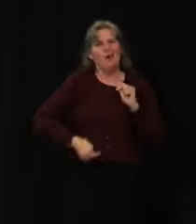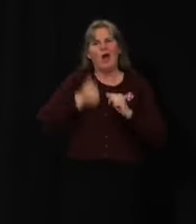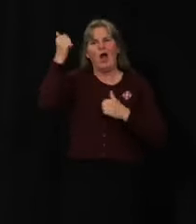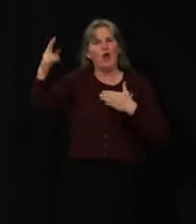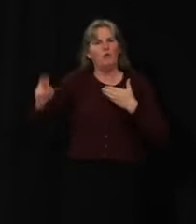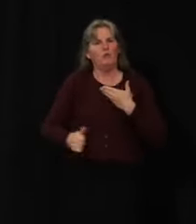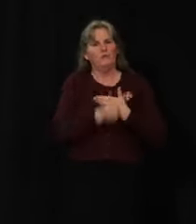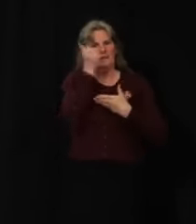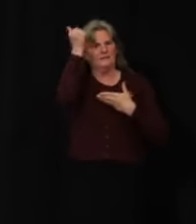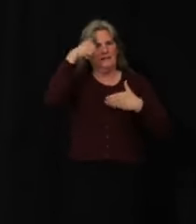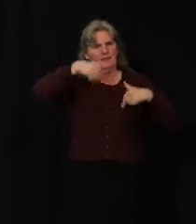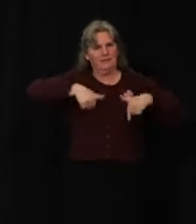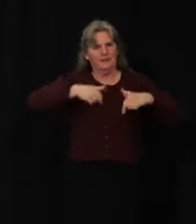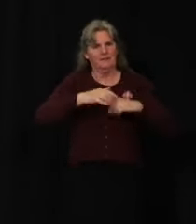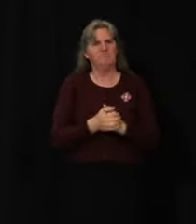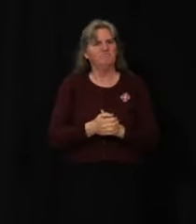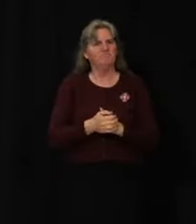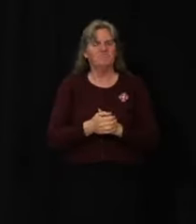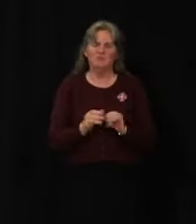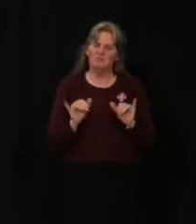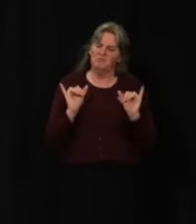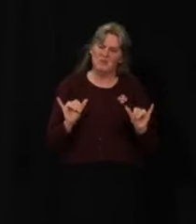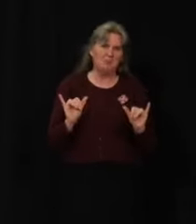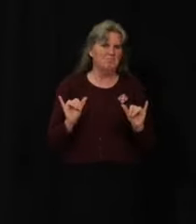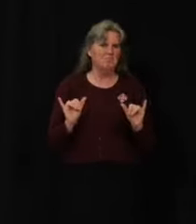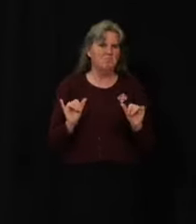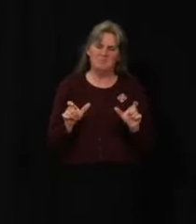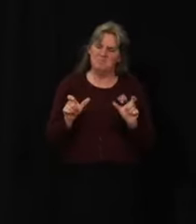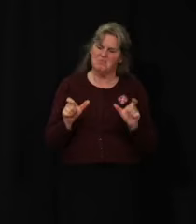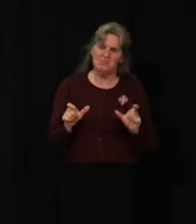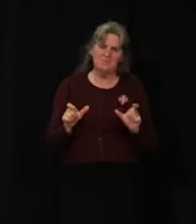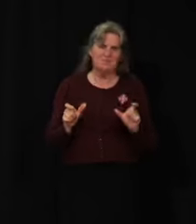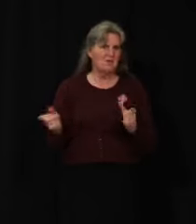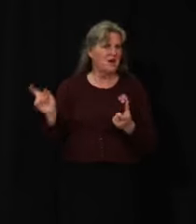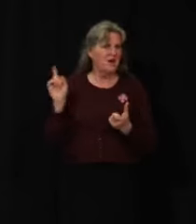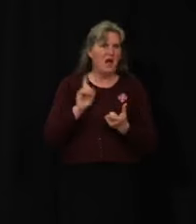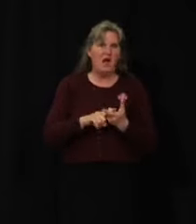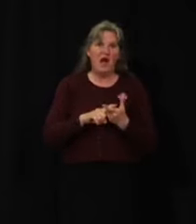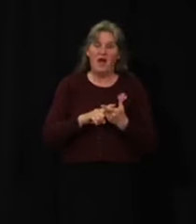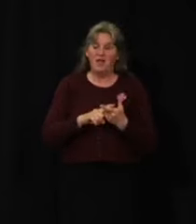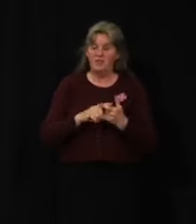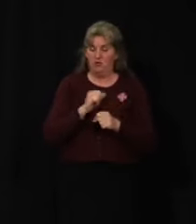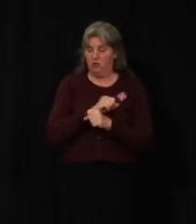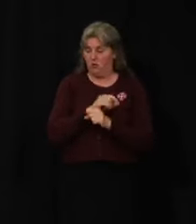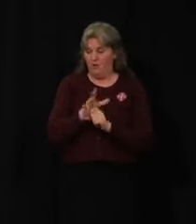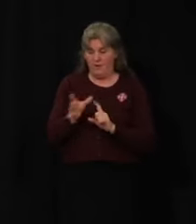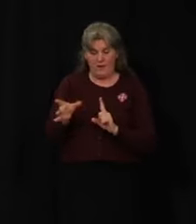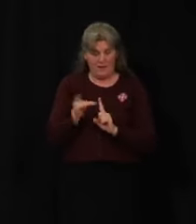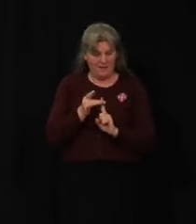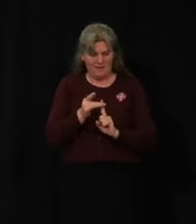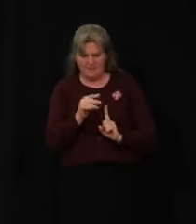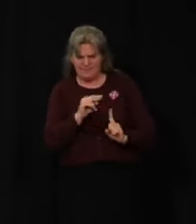Tight borders and Yukon will be with us until transmission in our jurisdictions and other